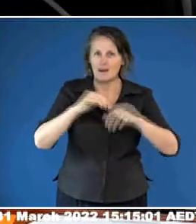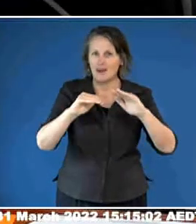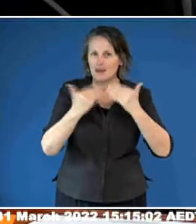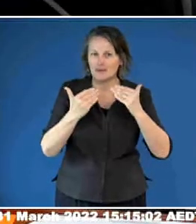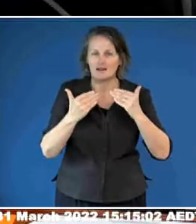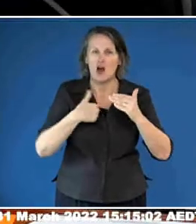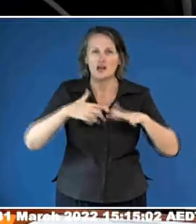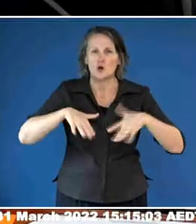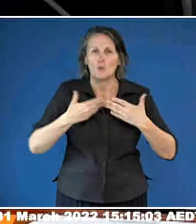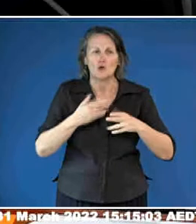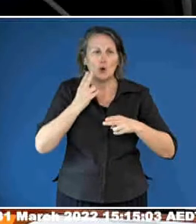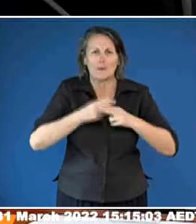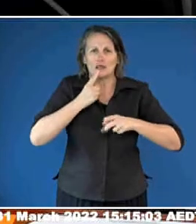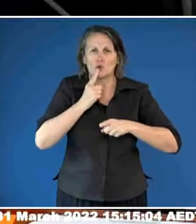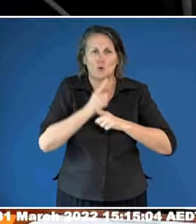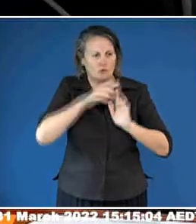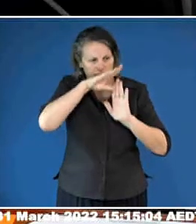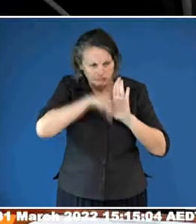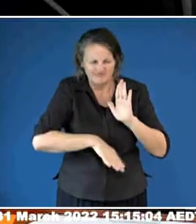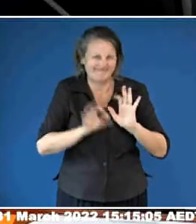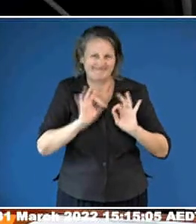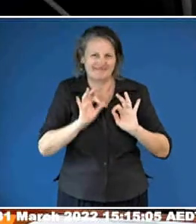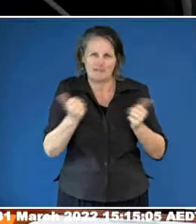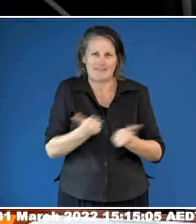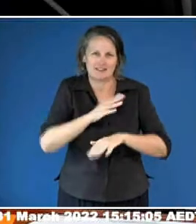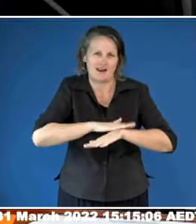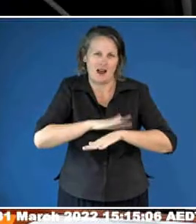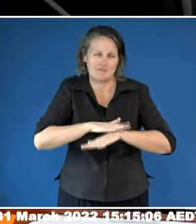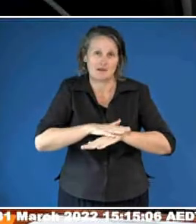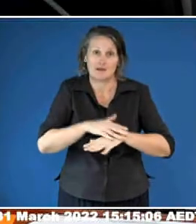to asking you about all of those recommendations today. But any final words from you?